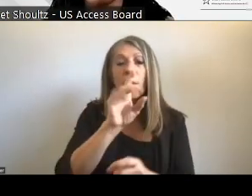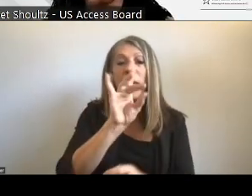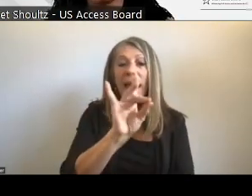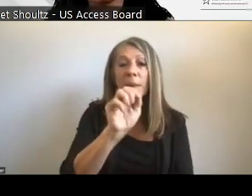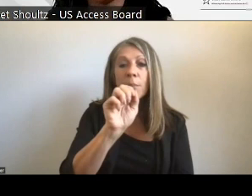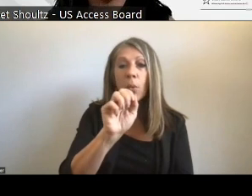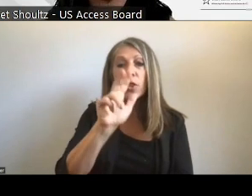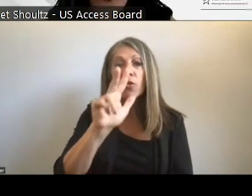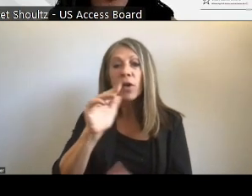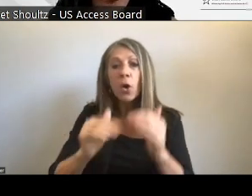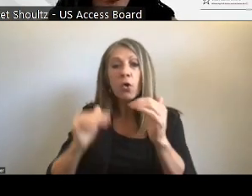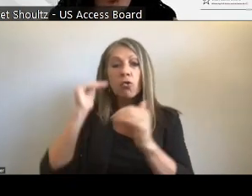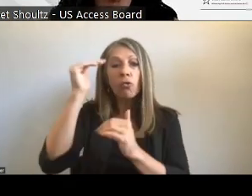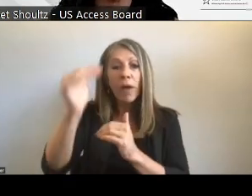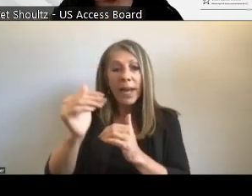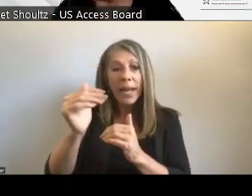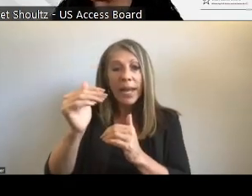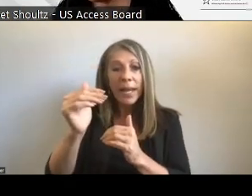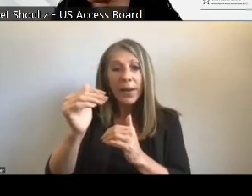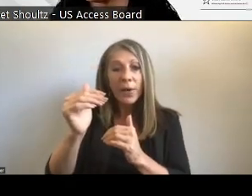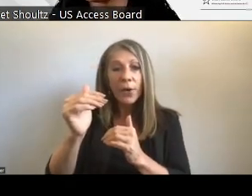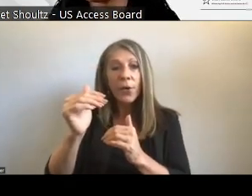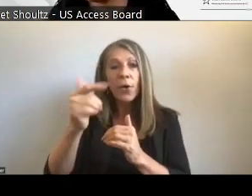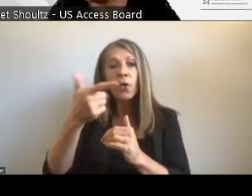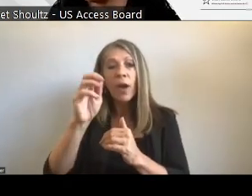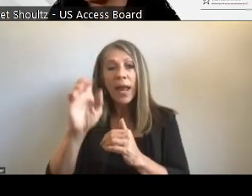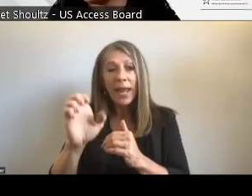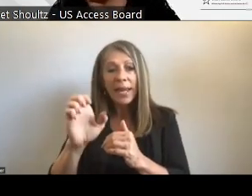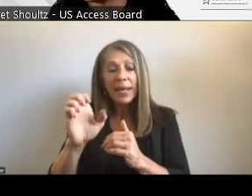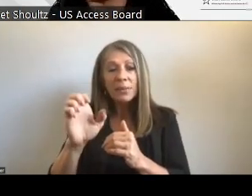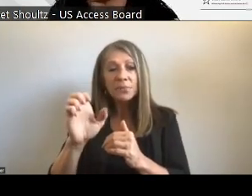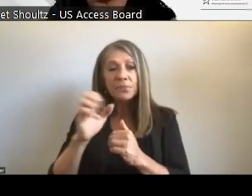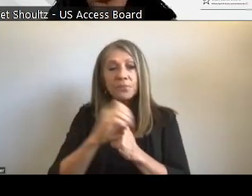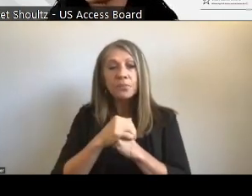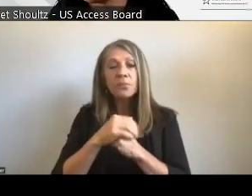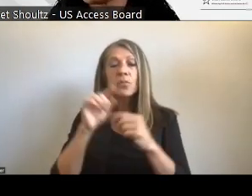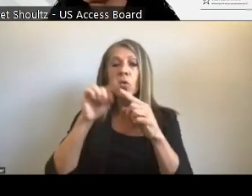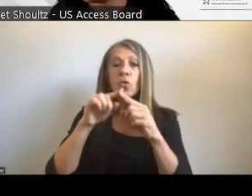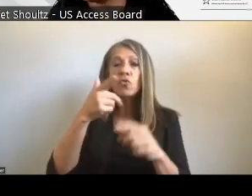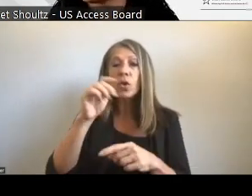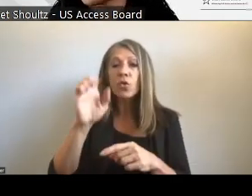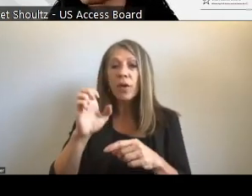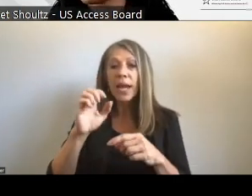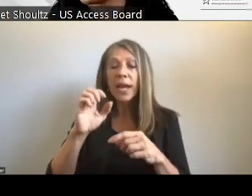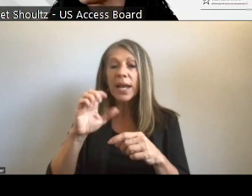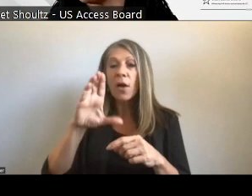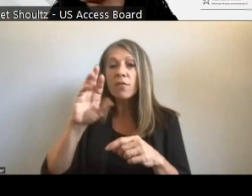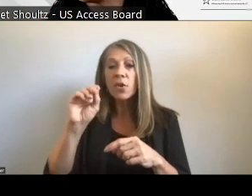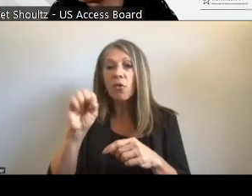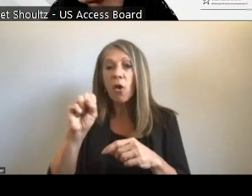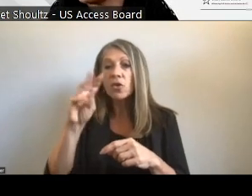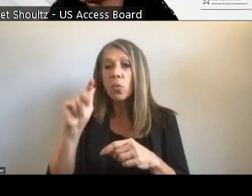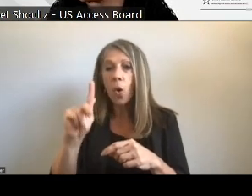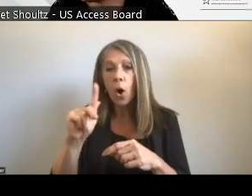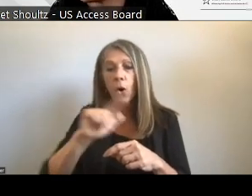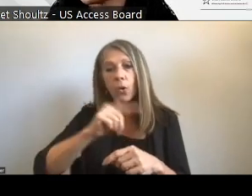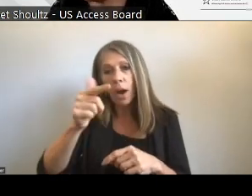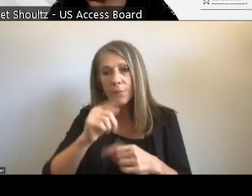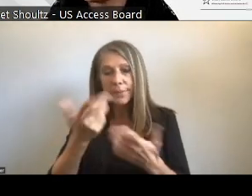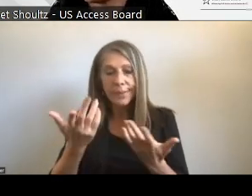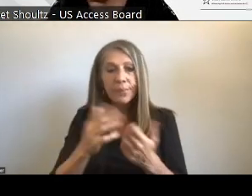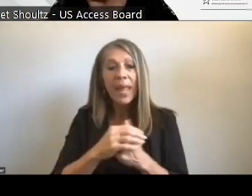greater curb ramp grade to the grade of the crosswalk or vice versa, and so that is now